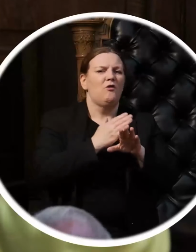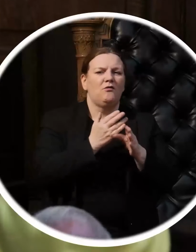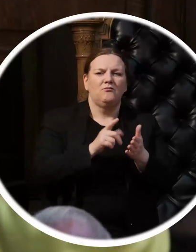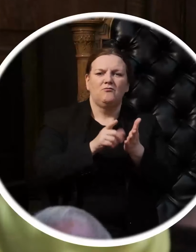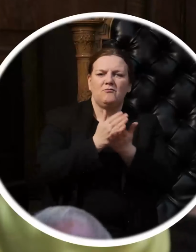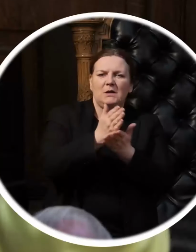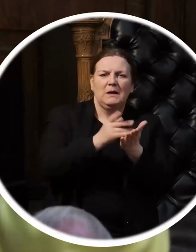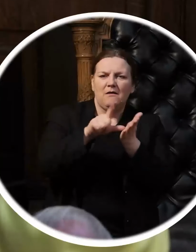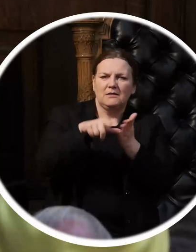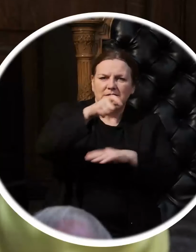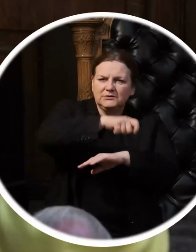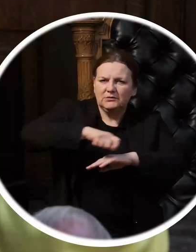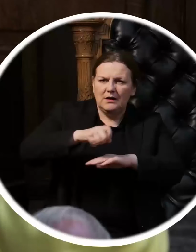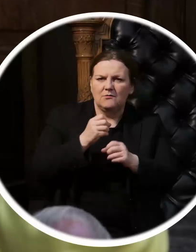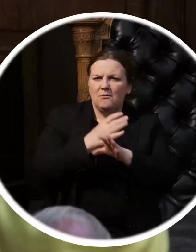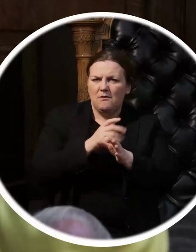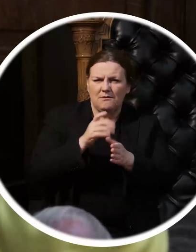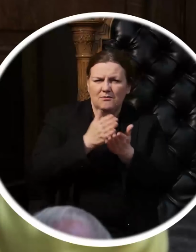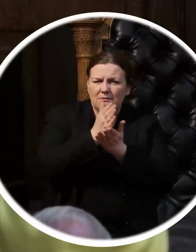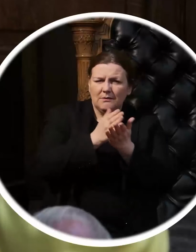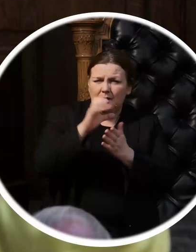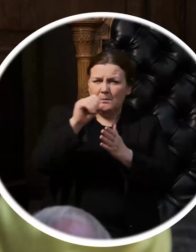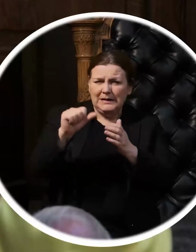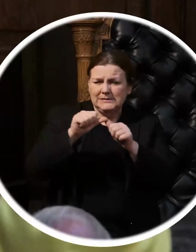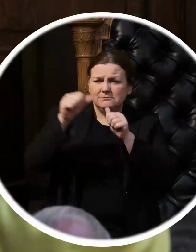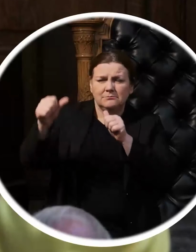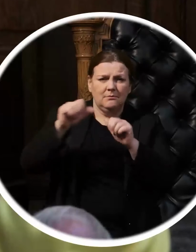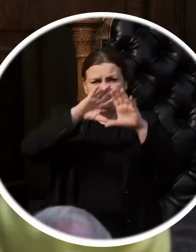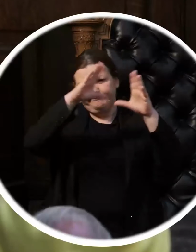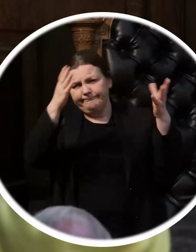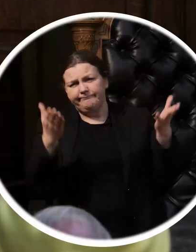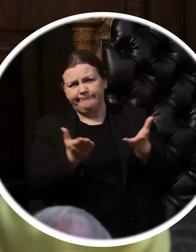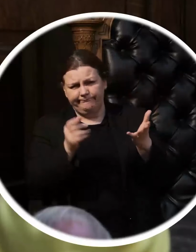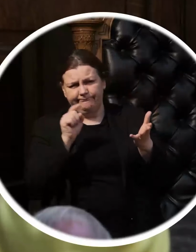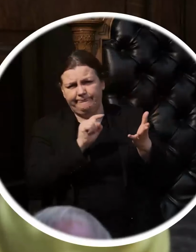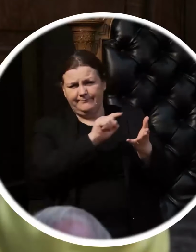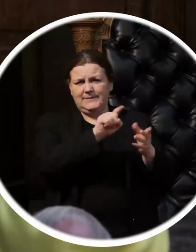and indeed railway companies globally, in terms of the way companies are ordered,